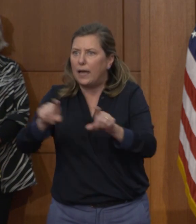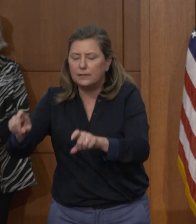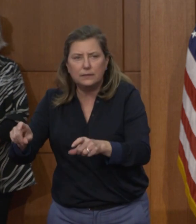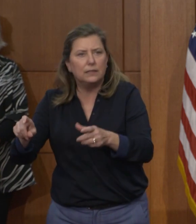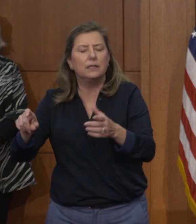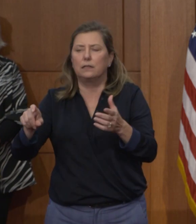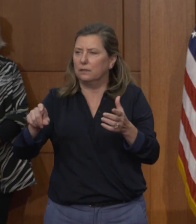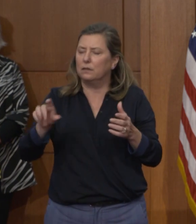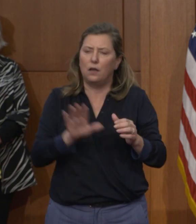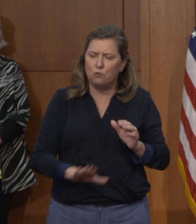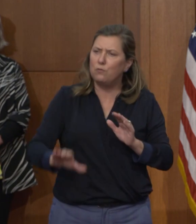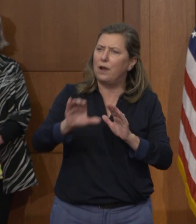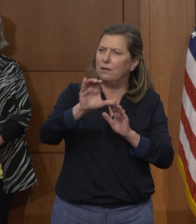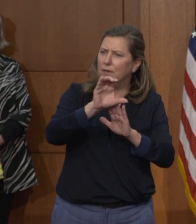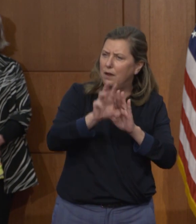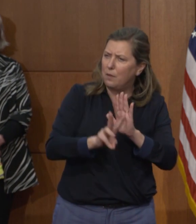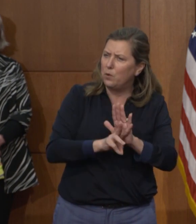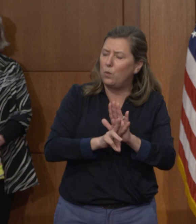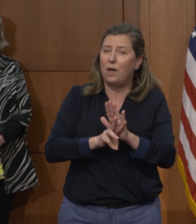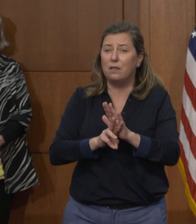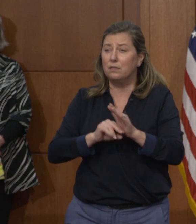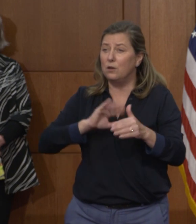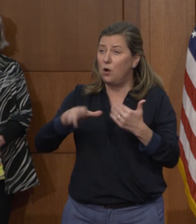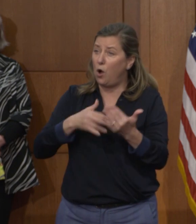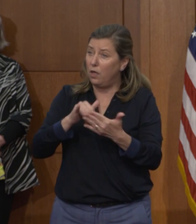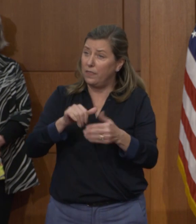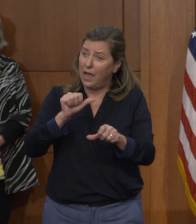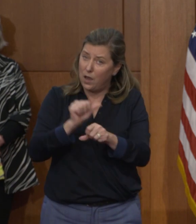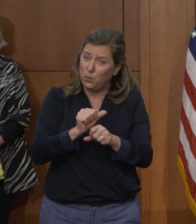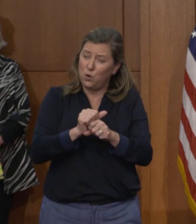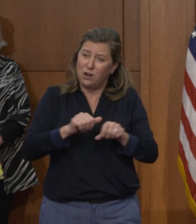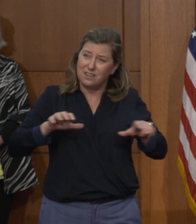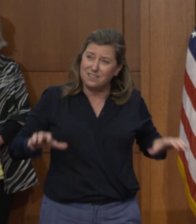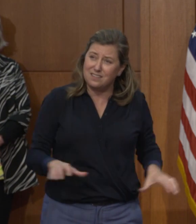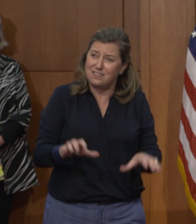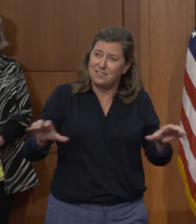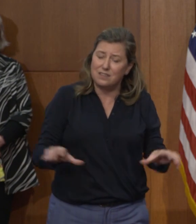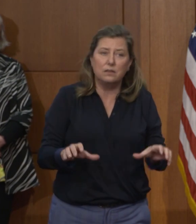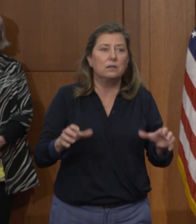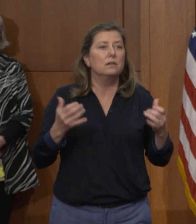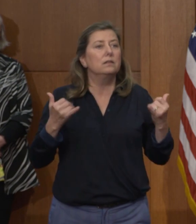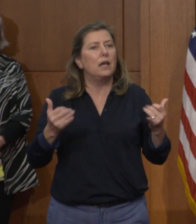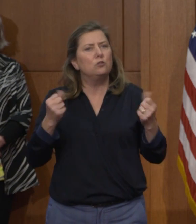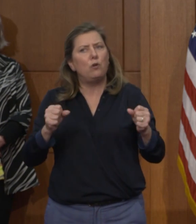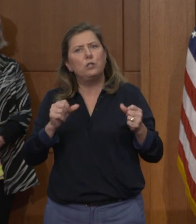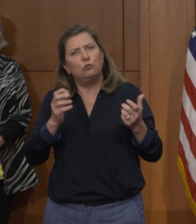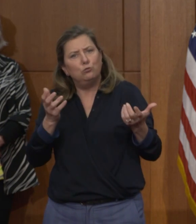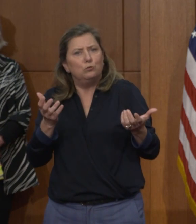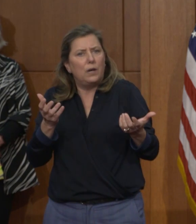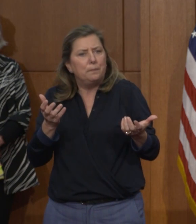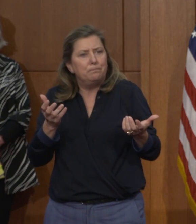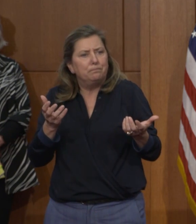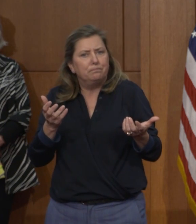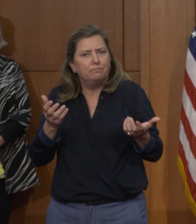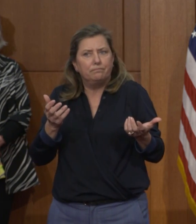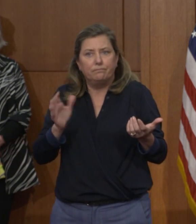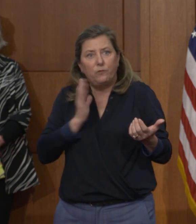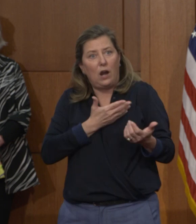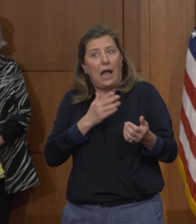to obtain more PPE, to, to do everything that we can with the guidelines, to, to flatten the curve, to, to increase our ability to,